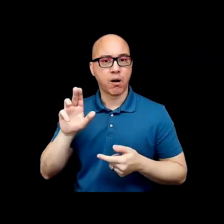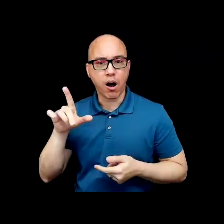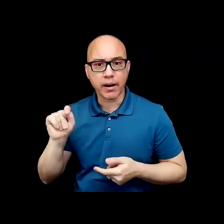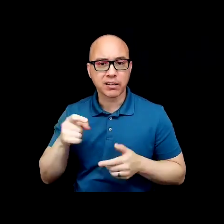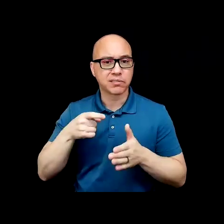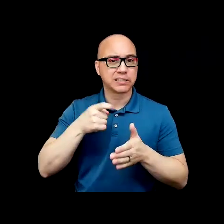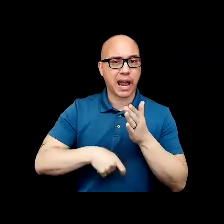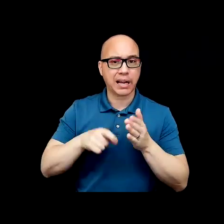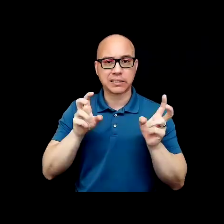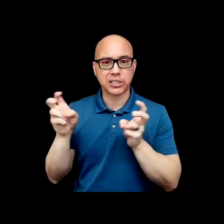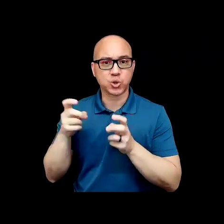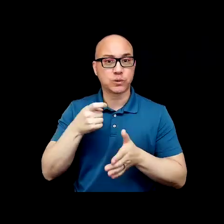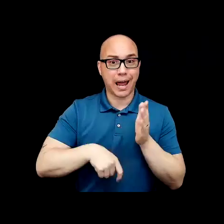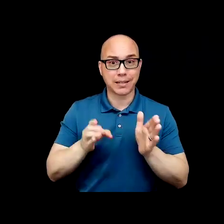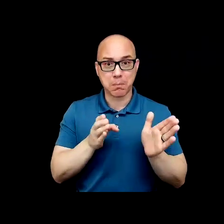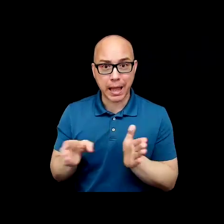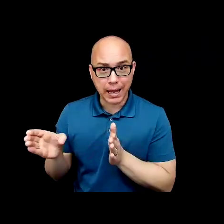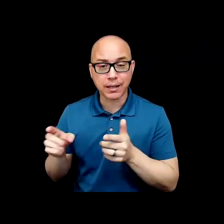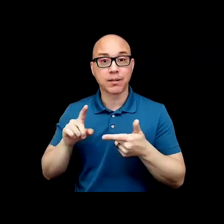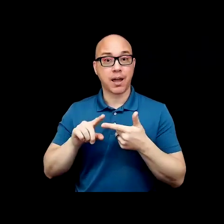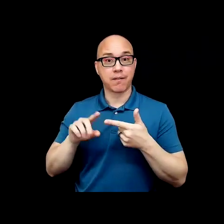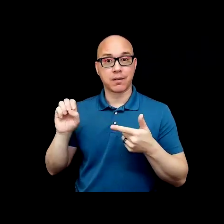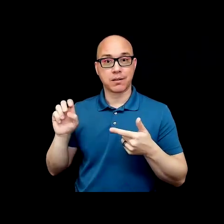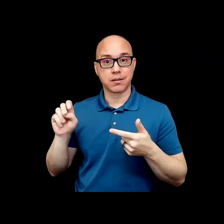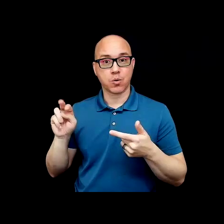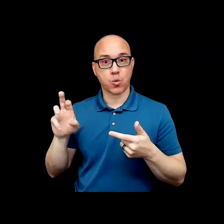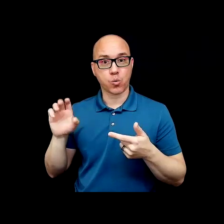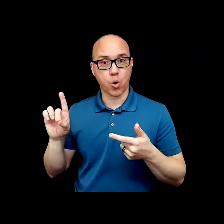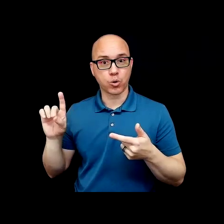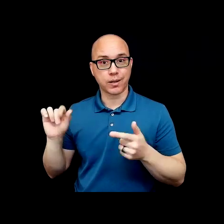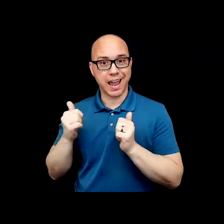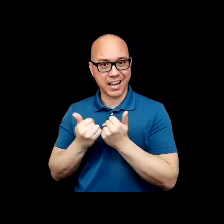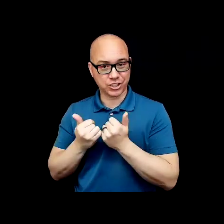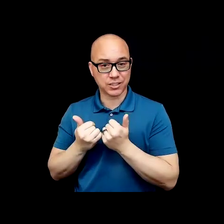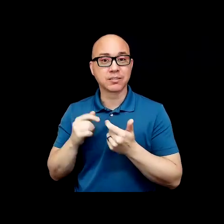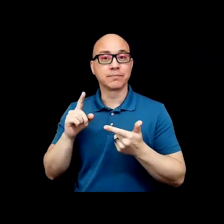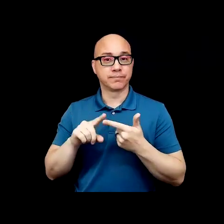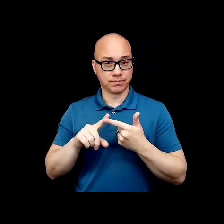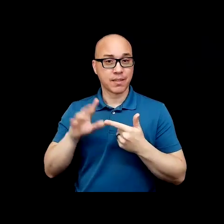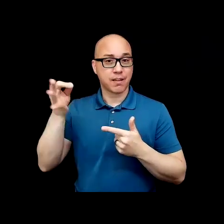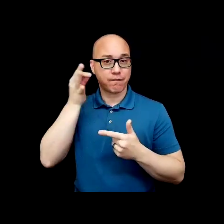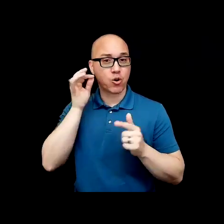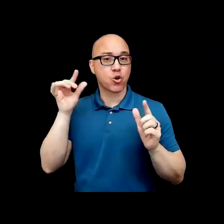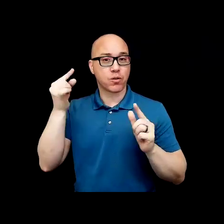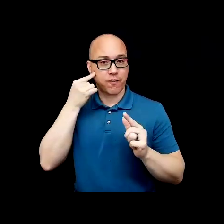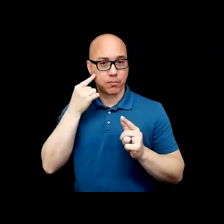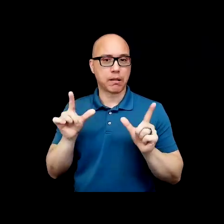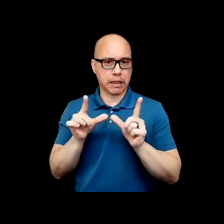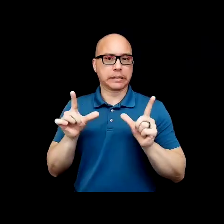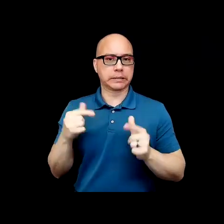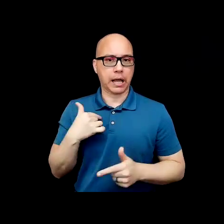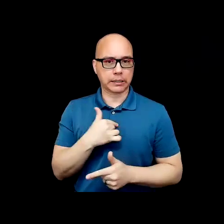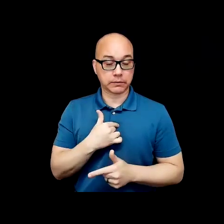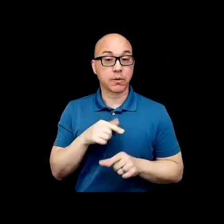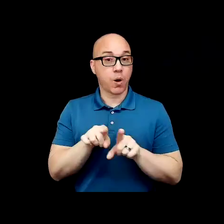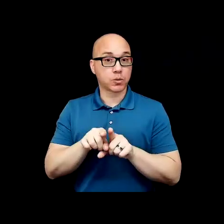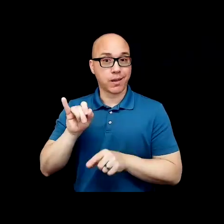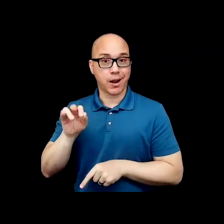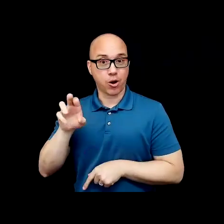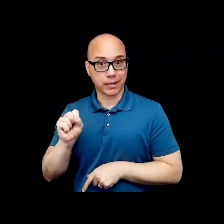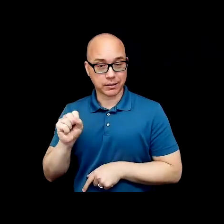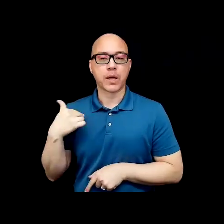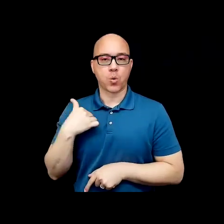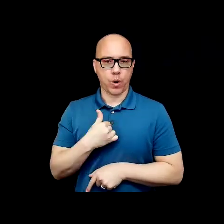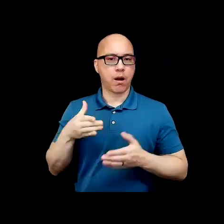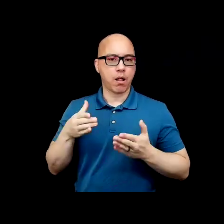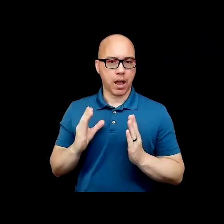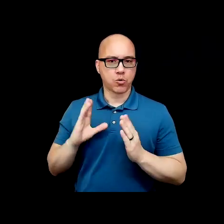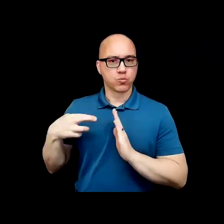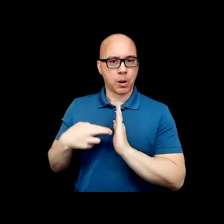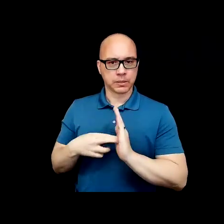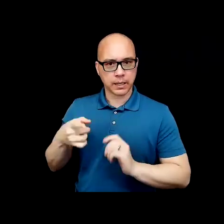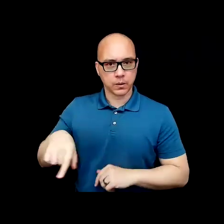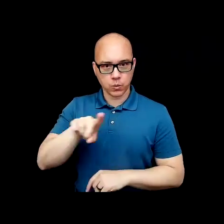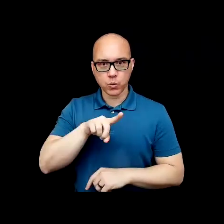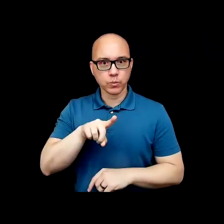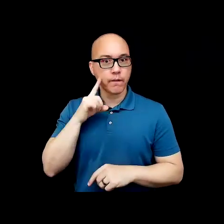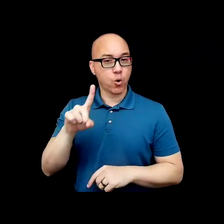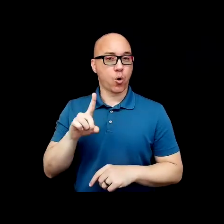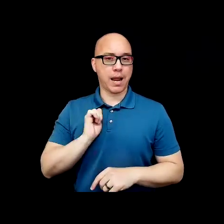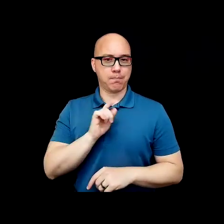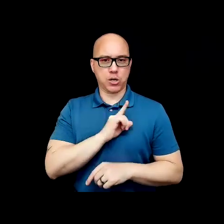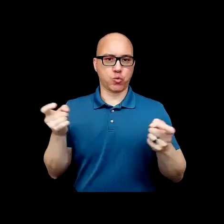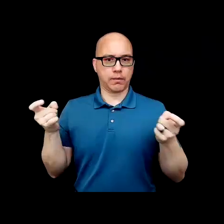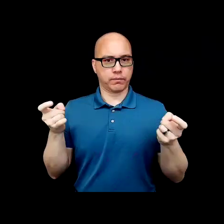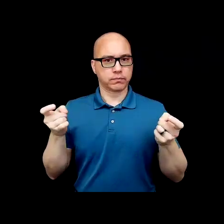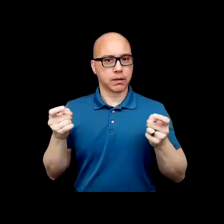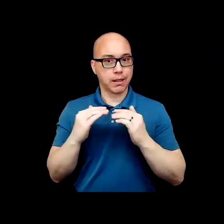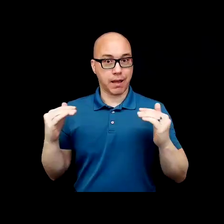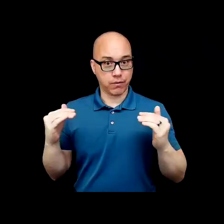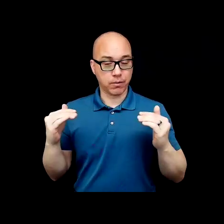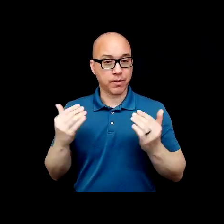You have your enrolled agents such as myself, we are licensed by the Federal Government under the IRS and we are authorized to represent you at all administrative levels before the IRS and in most States.